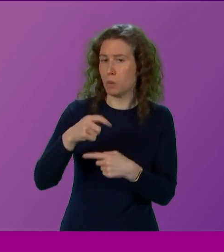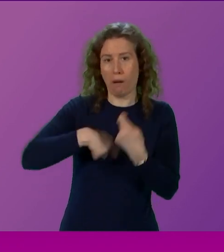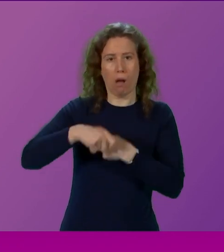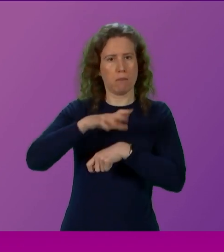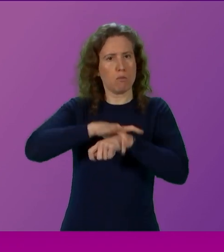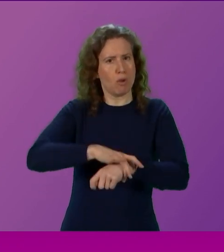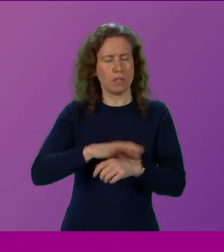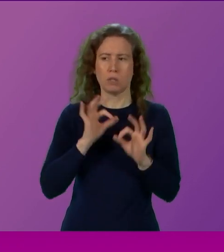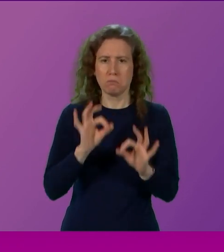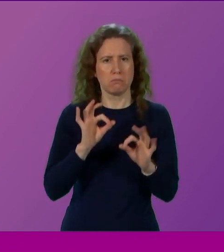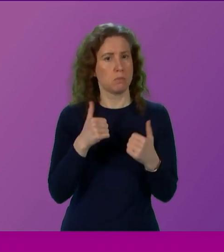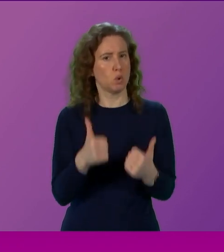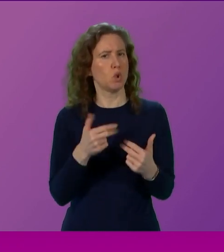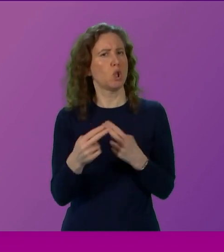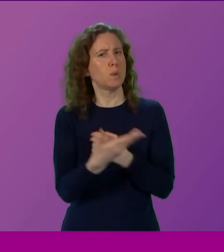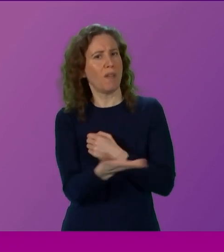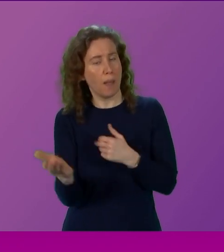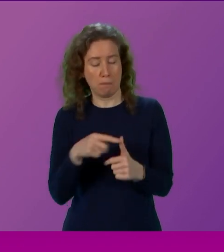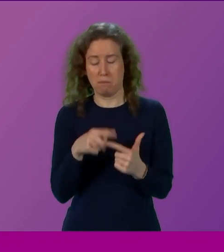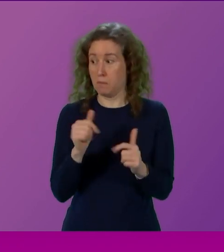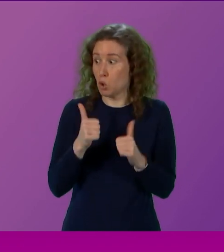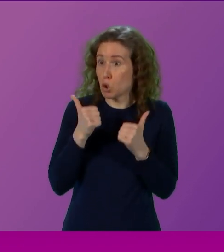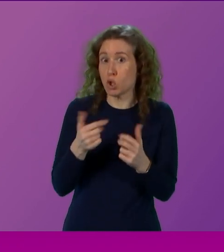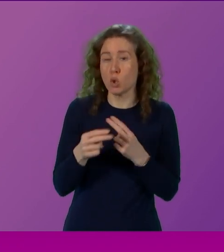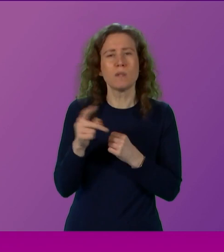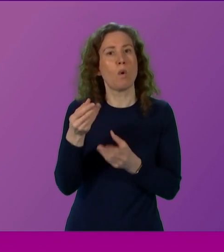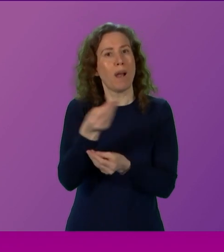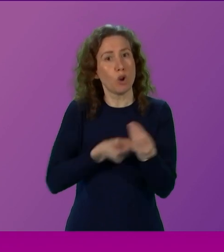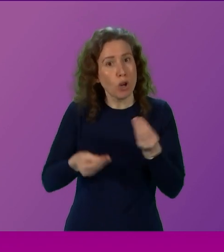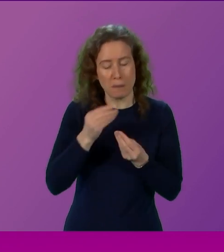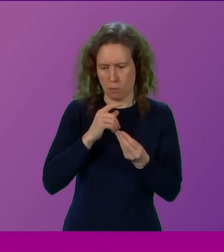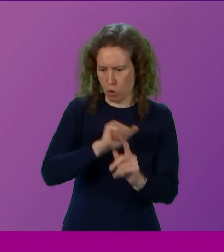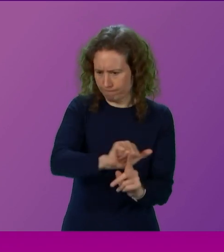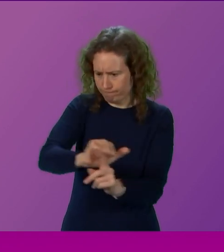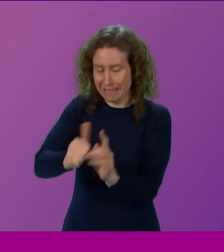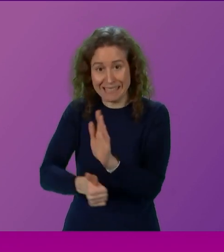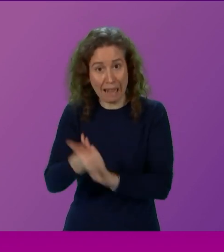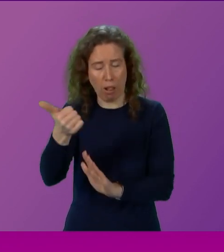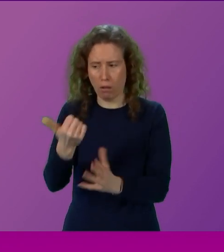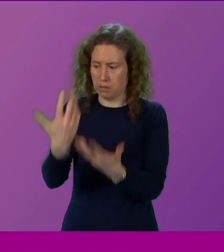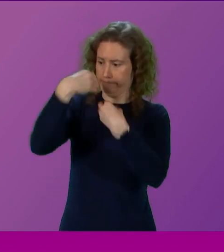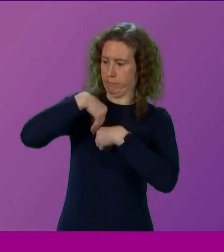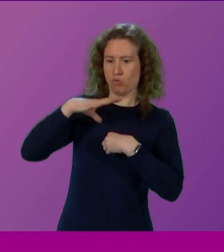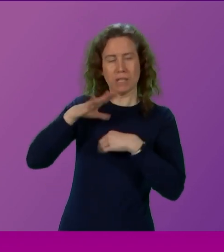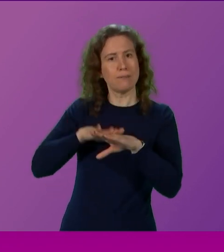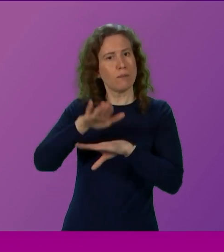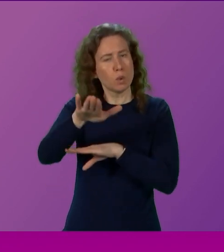and they are a good-news story for the economy, because apprenticeships provide skills that we need for the future. That is more important than it has ever been